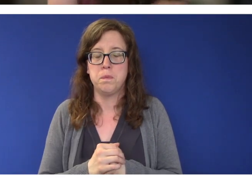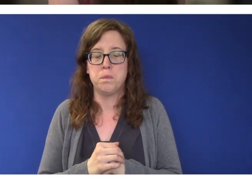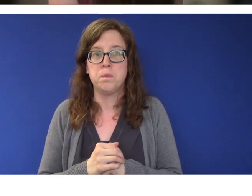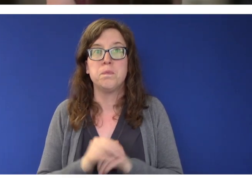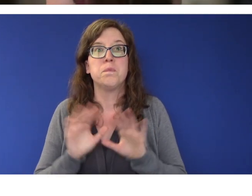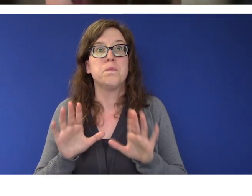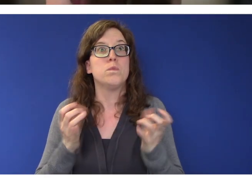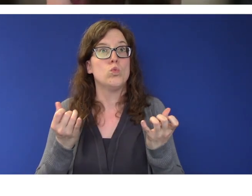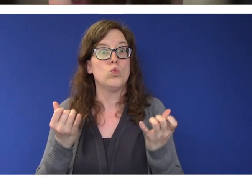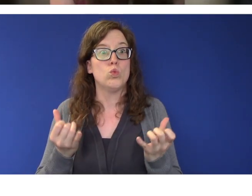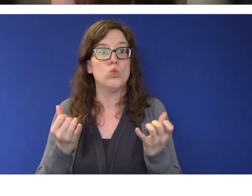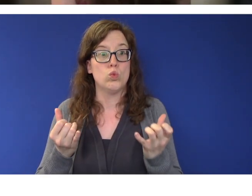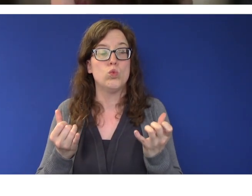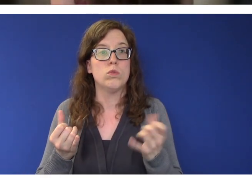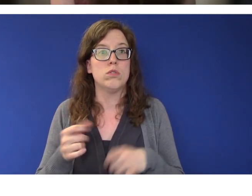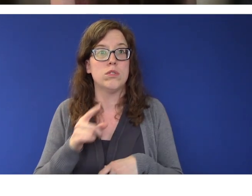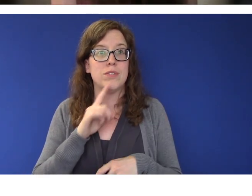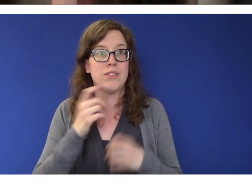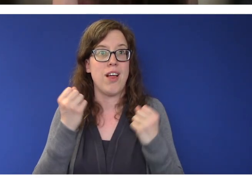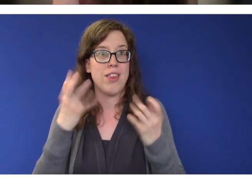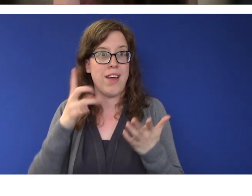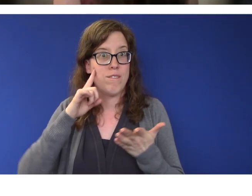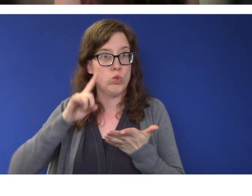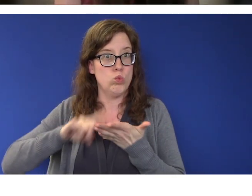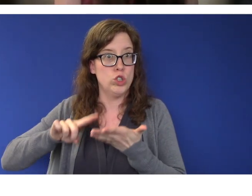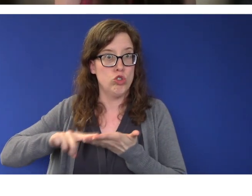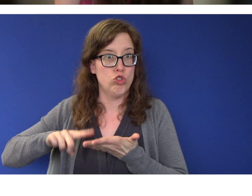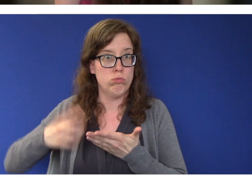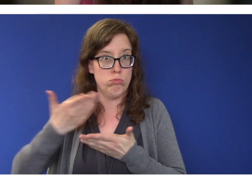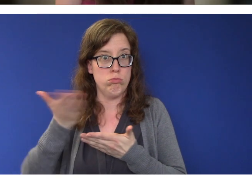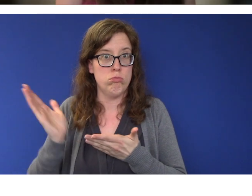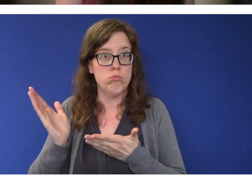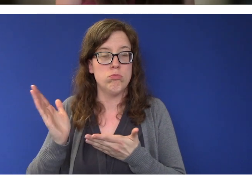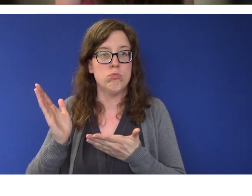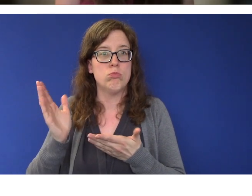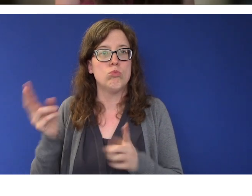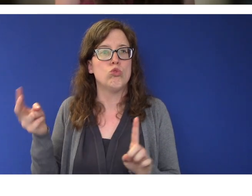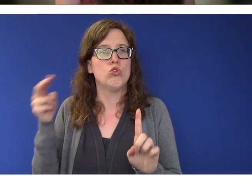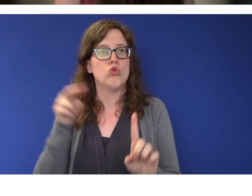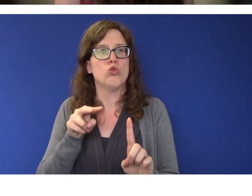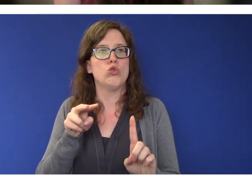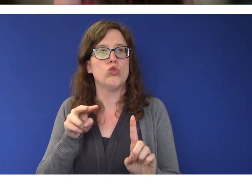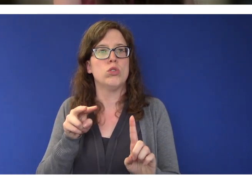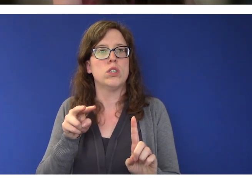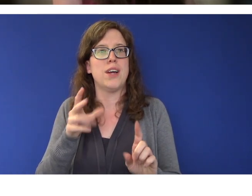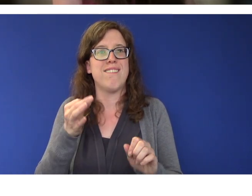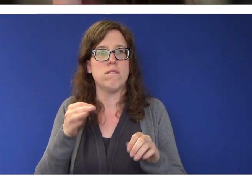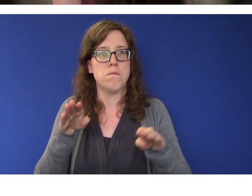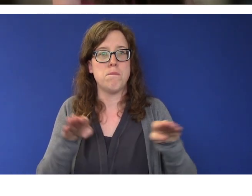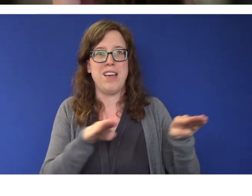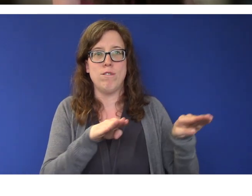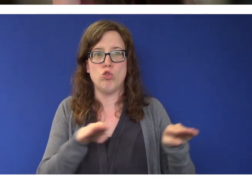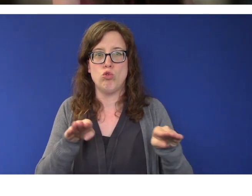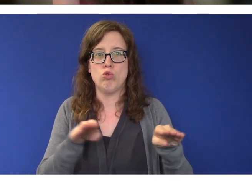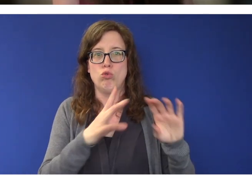Currently there is a lot of research that's happening looking at the occurrence of behaviors